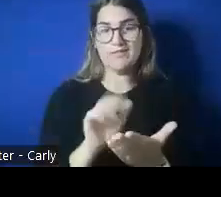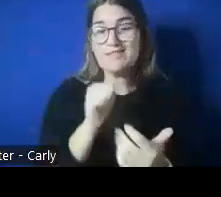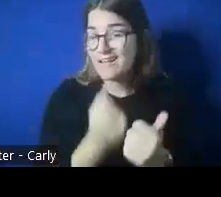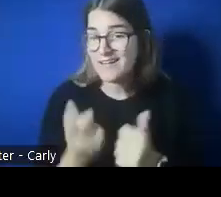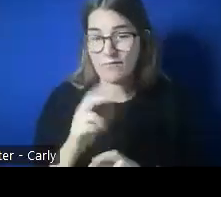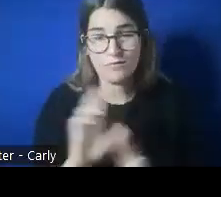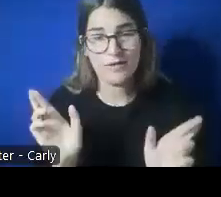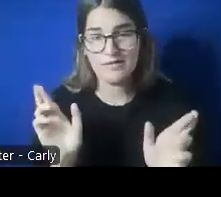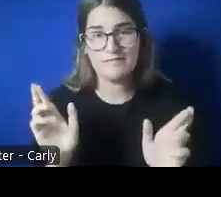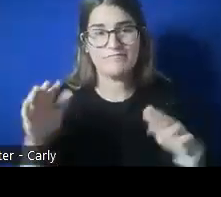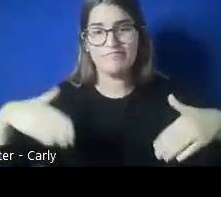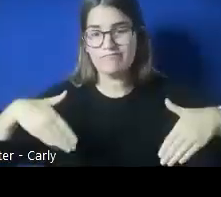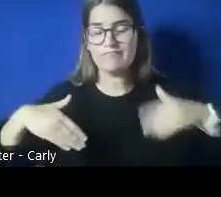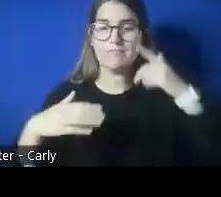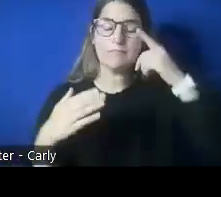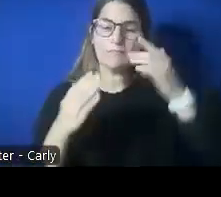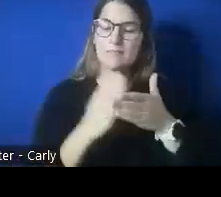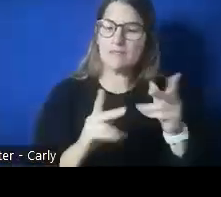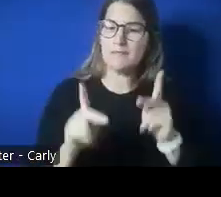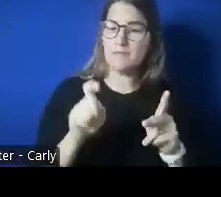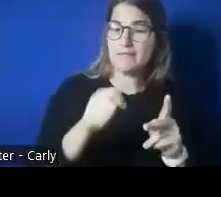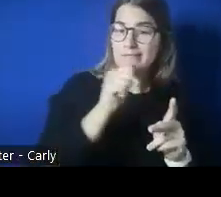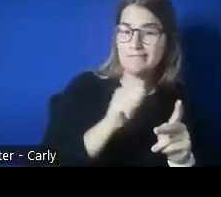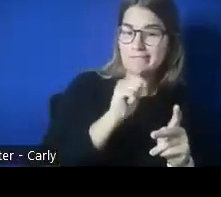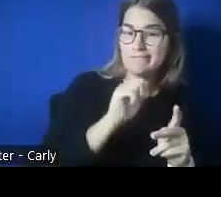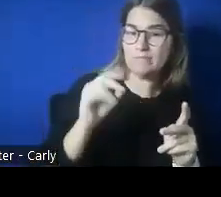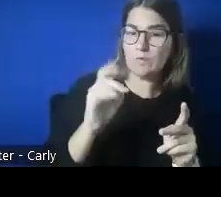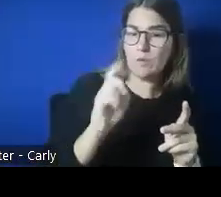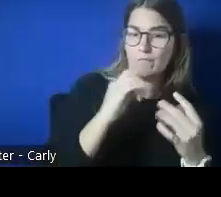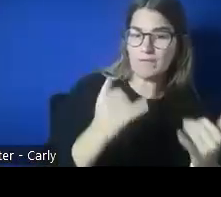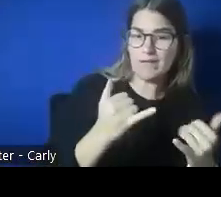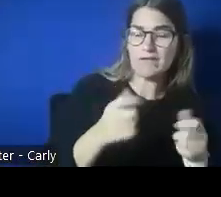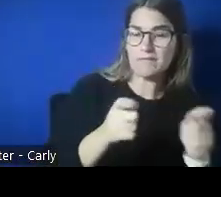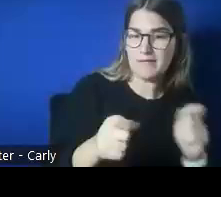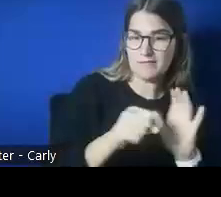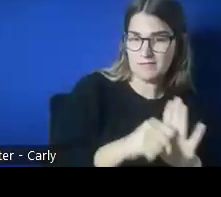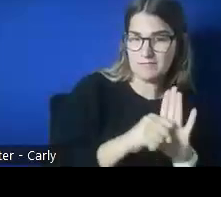life some people just need coping strategies to manage symptoms and aren't ready to go through